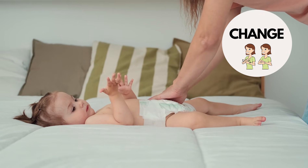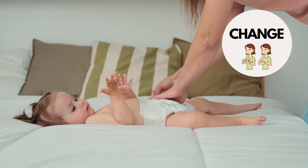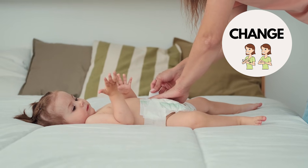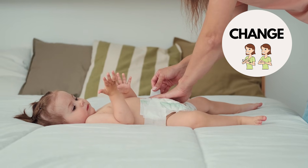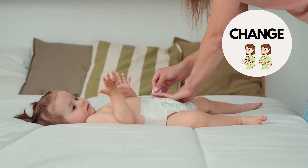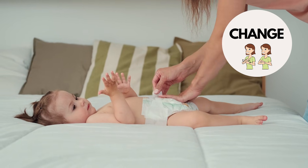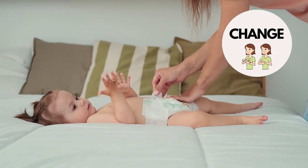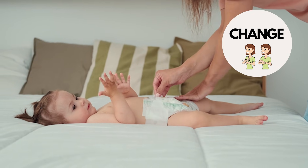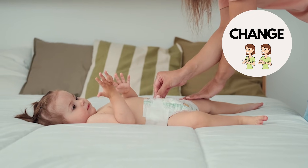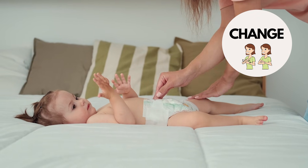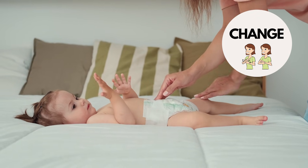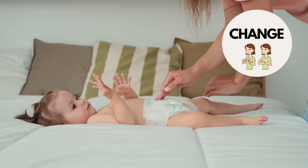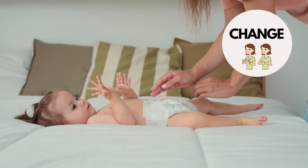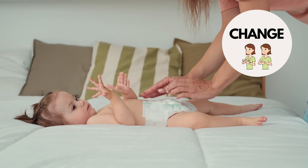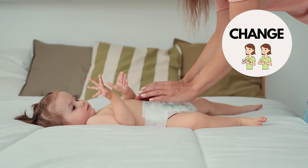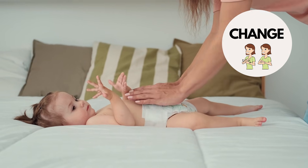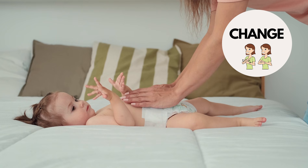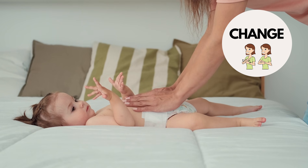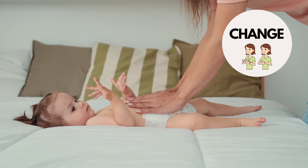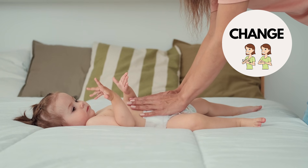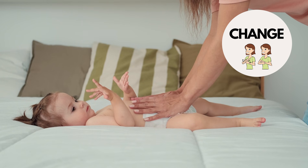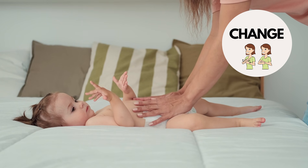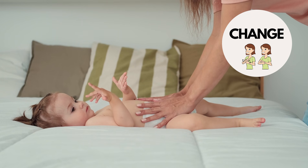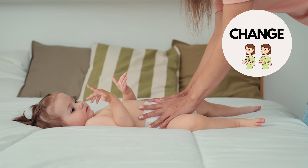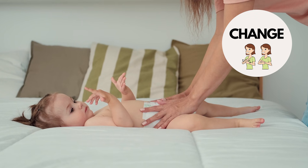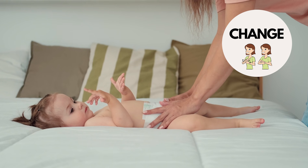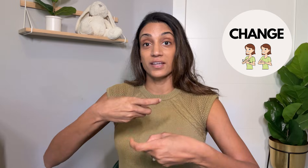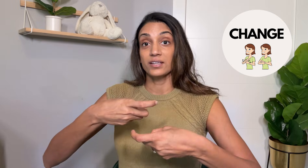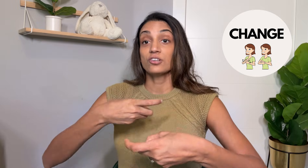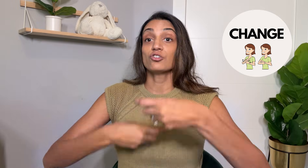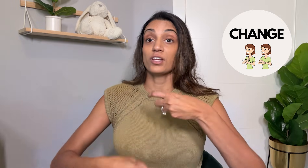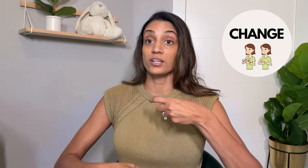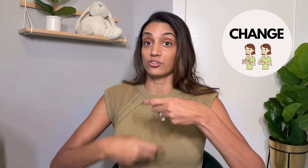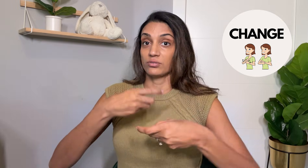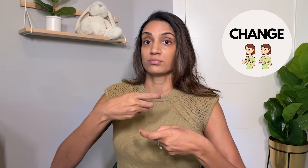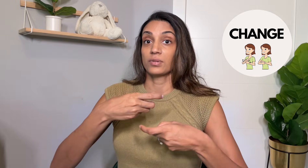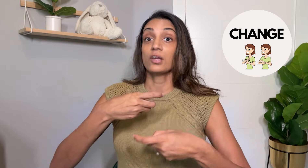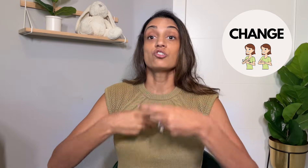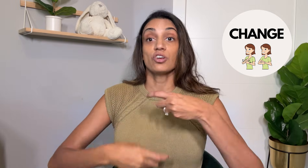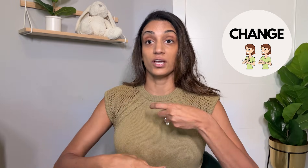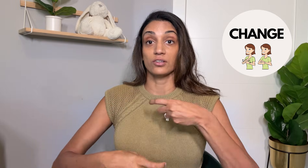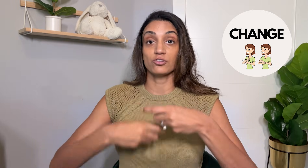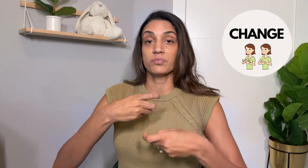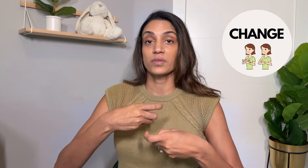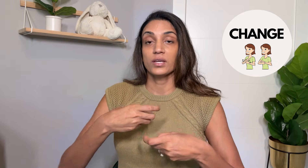Whenever you change diapers being most useful, do the sign and say change. Change.